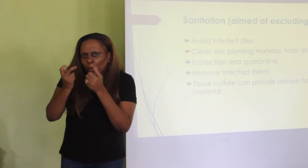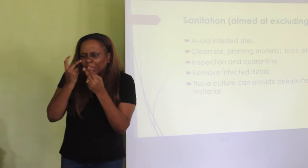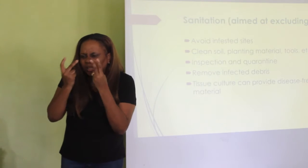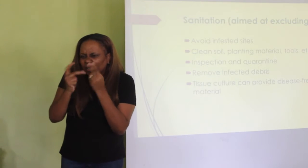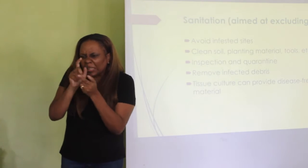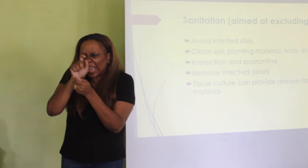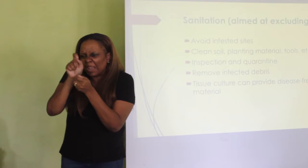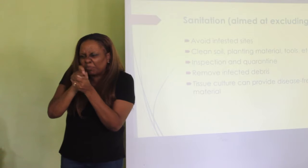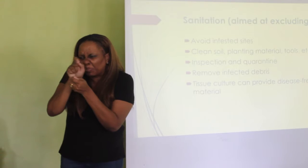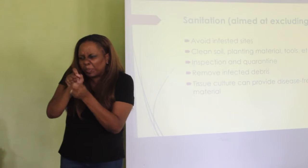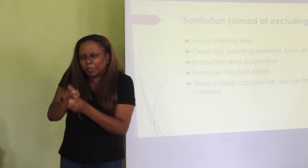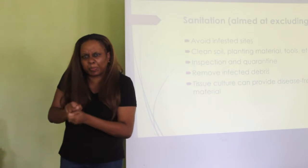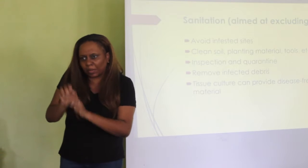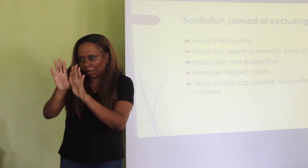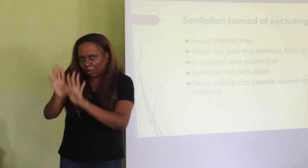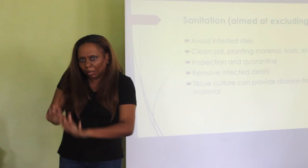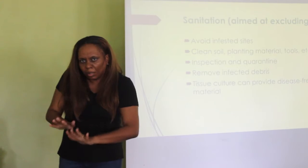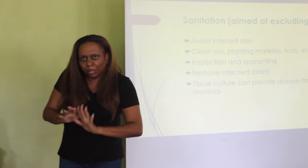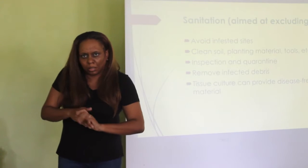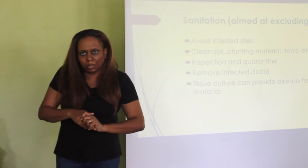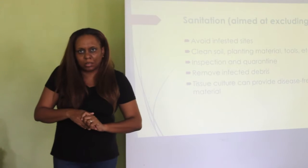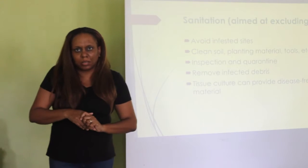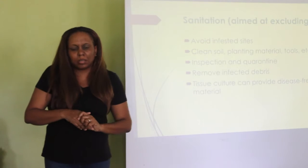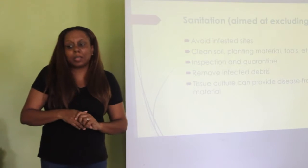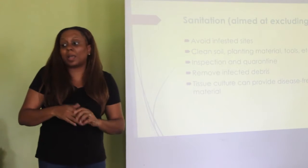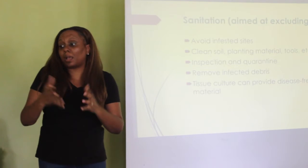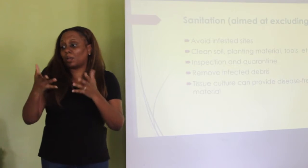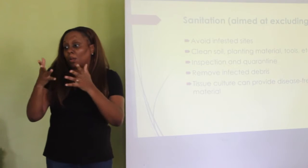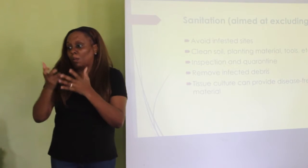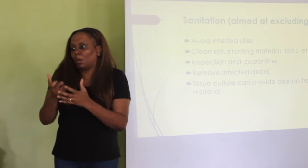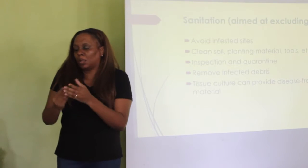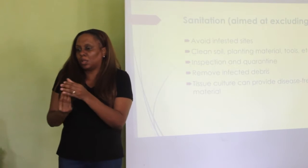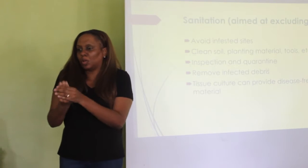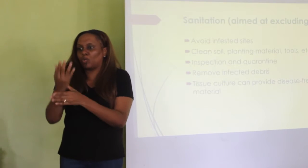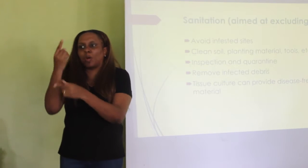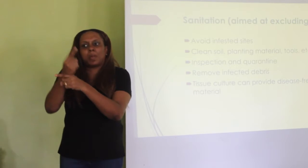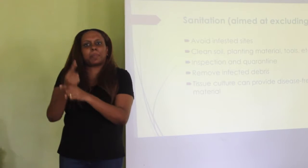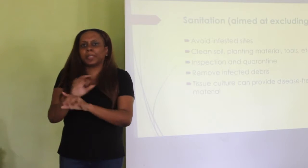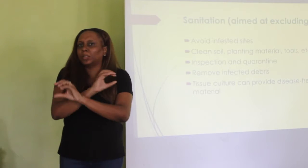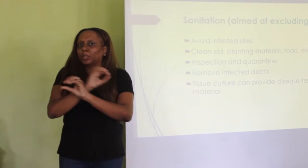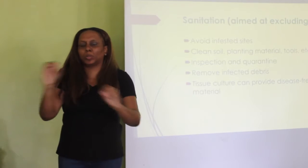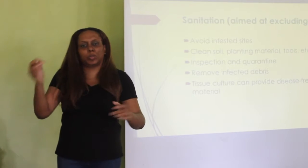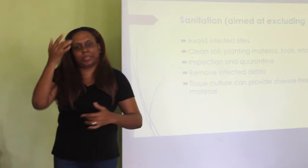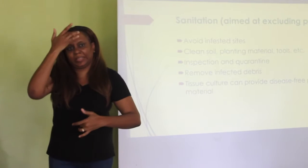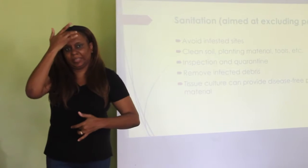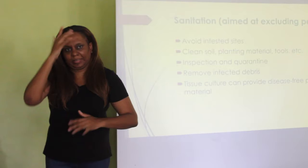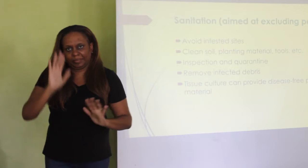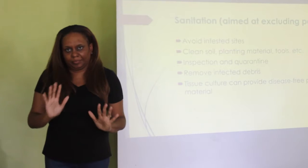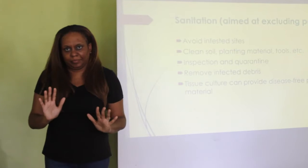and you nurture them and you have disease-free material if you are moving material from one